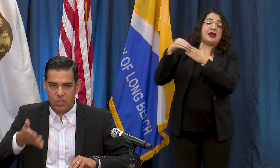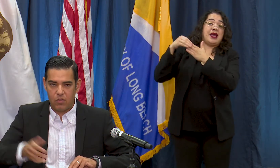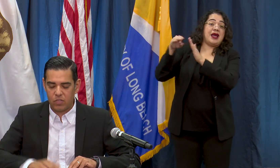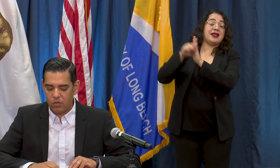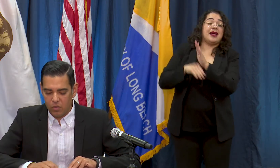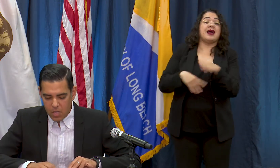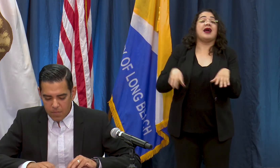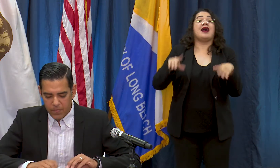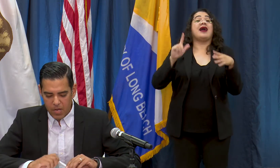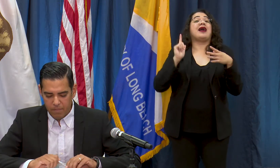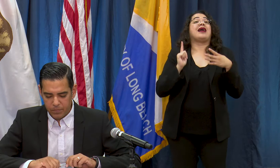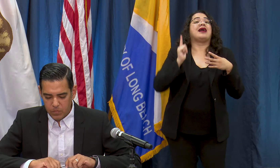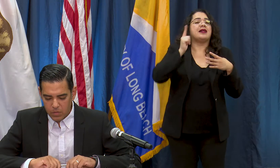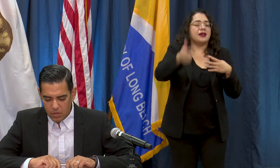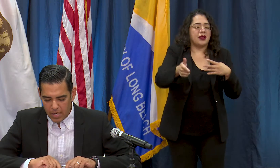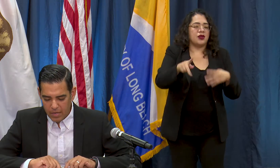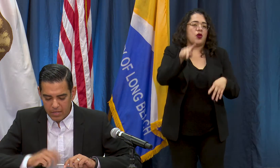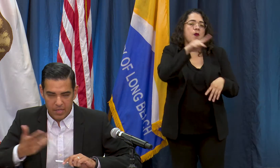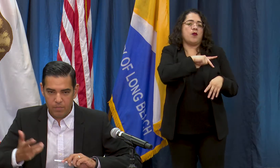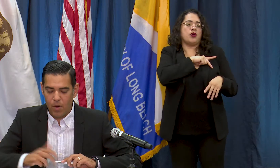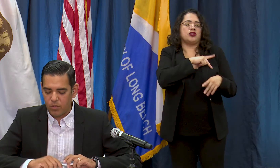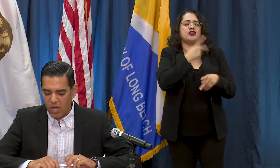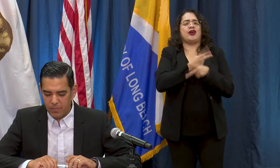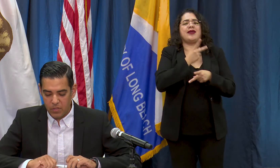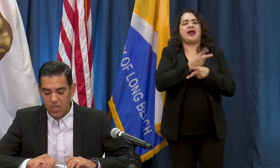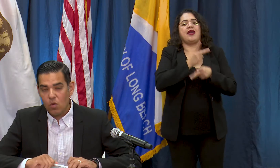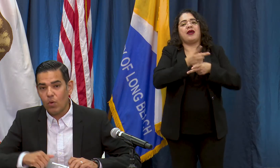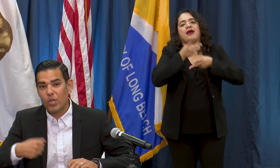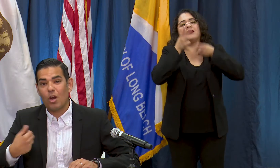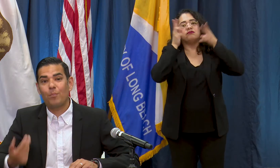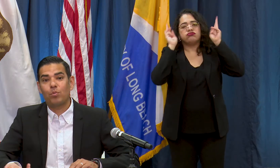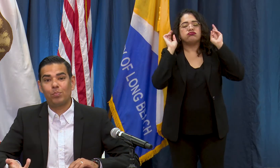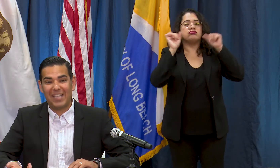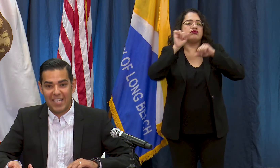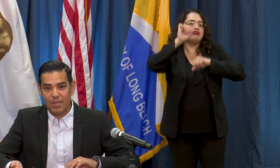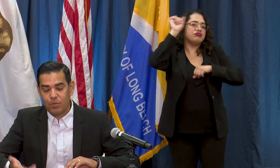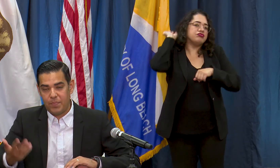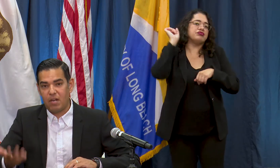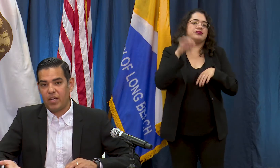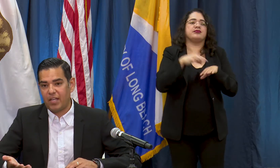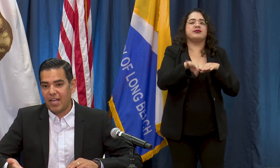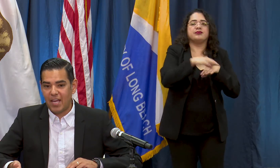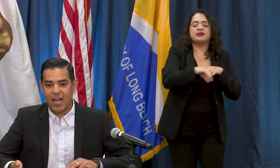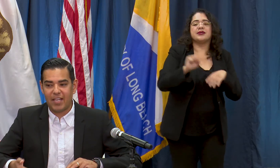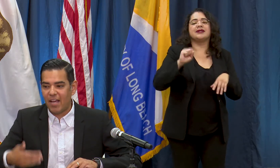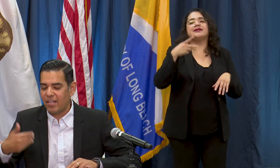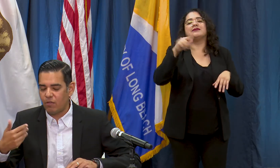and those other and barber shops but we are planning and preparing. I hear